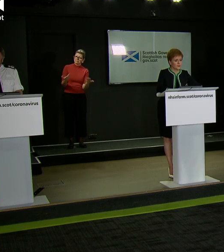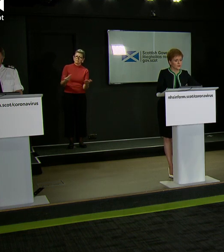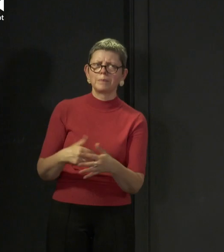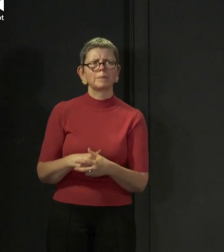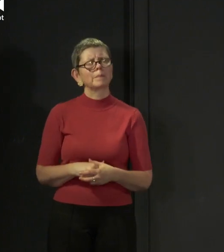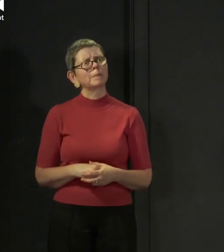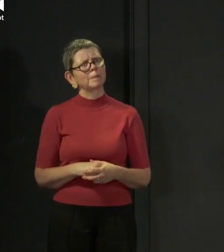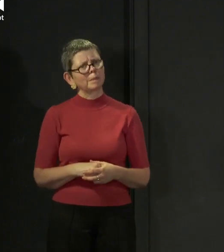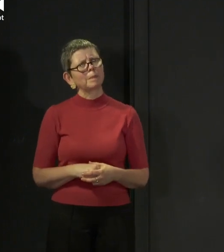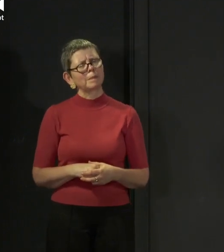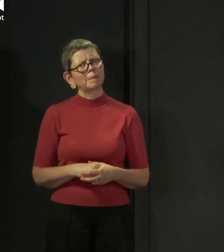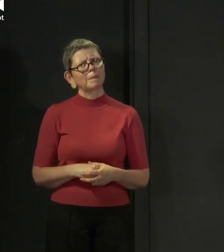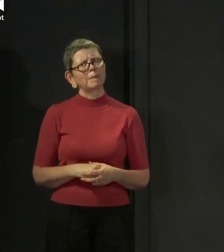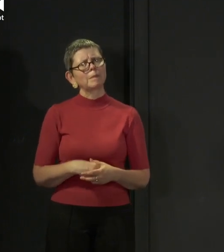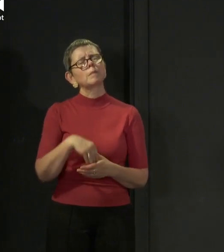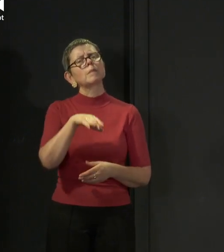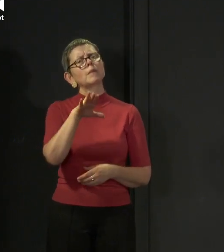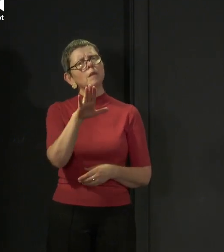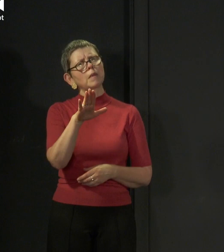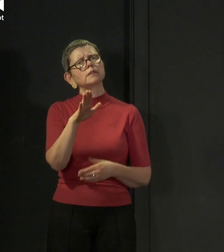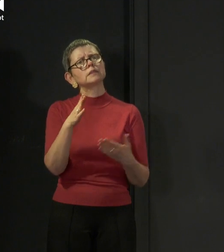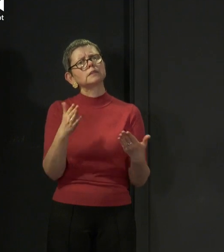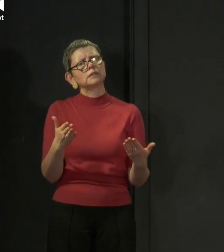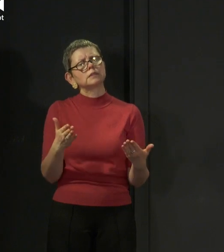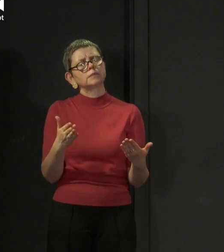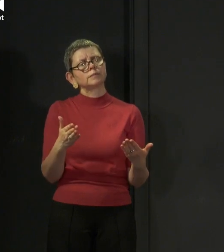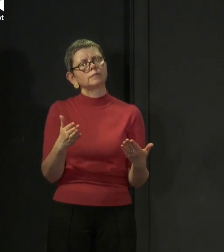So I will hand over to the Chief Constable. Just on a point of fact on that, the once